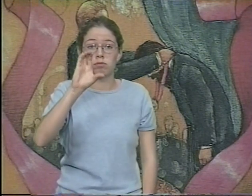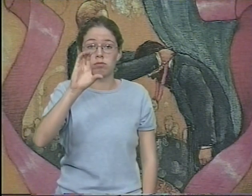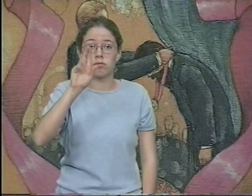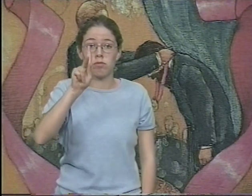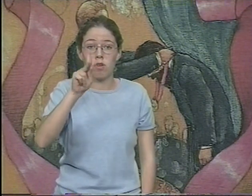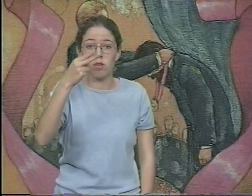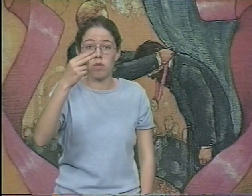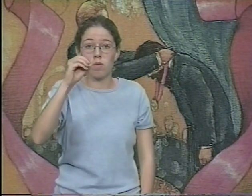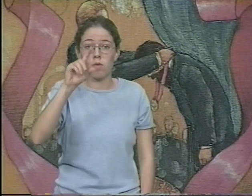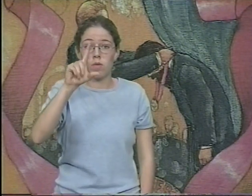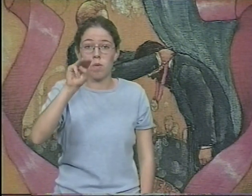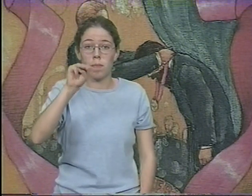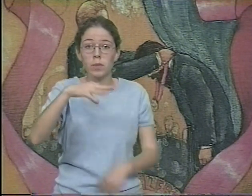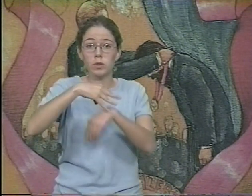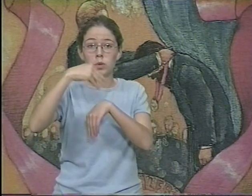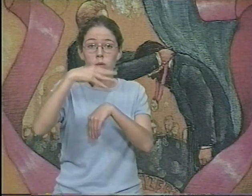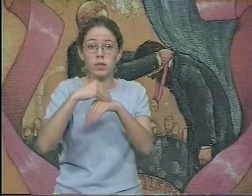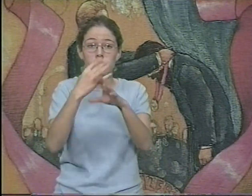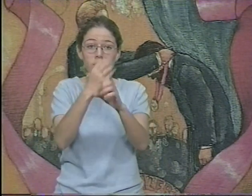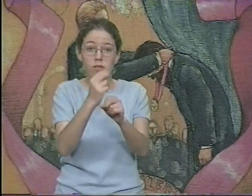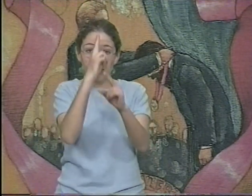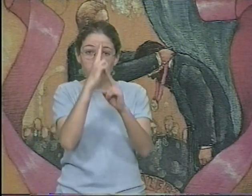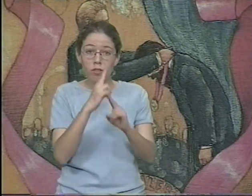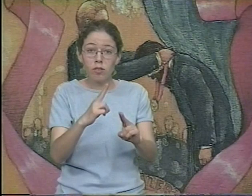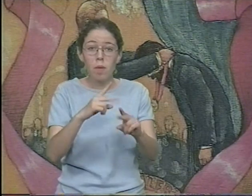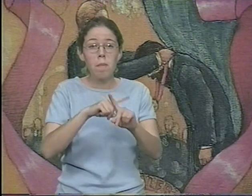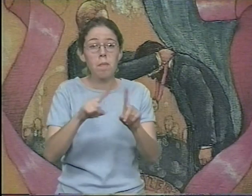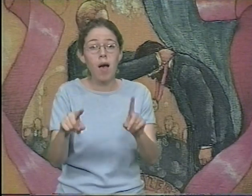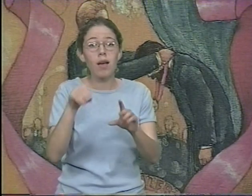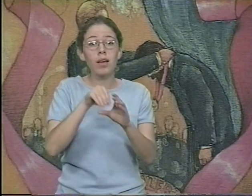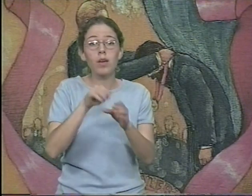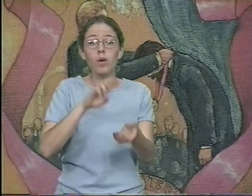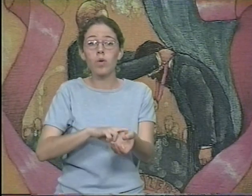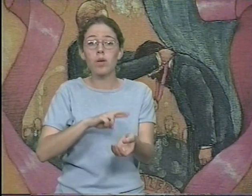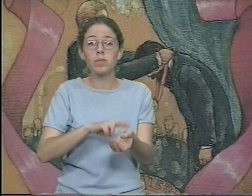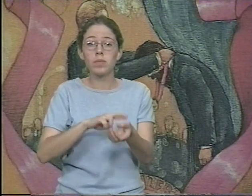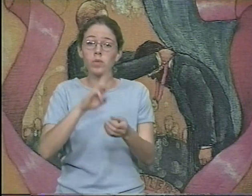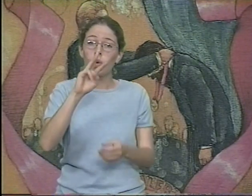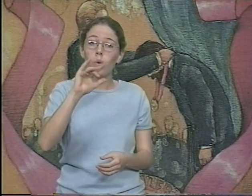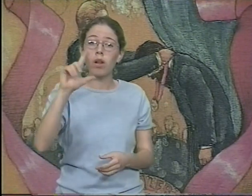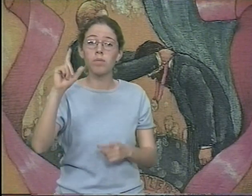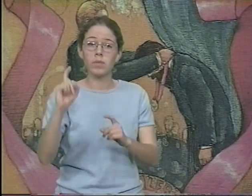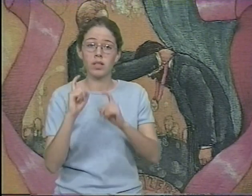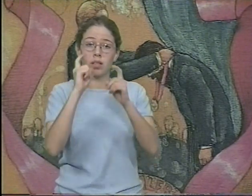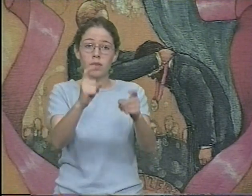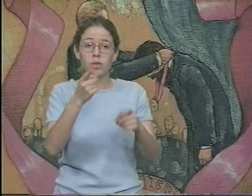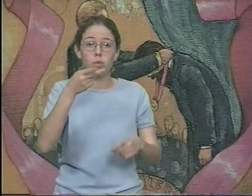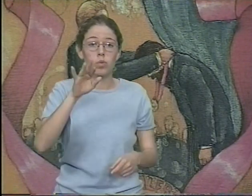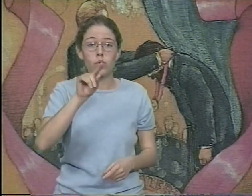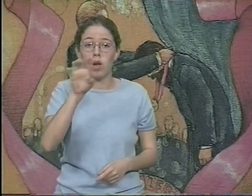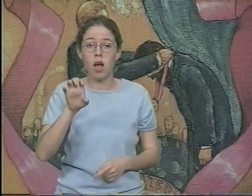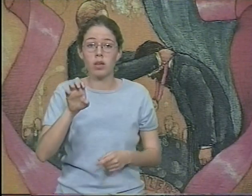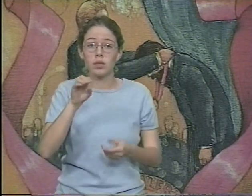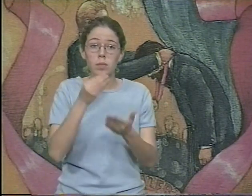He traveled to Stockholm, Sweden, for the ceremony, but in his will he gave the prize money to the